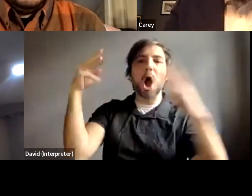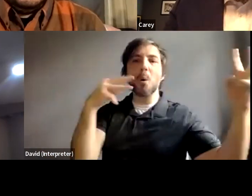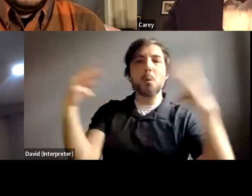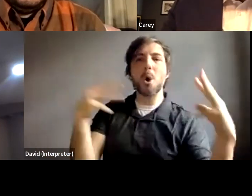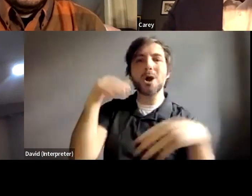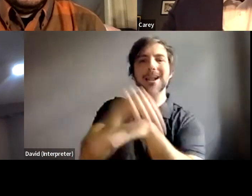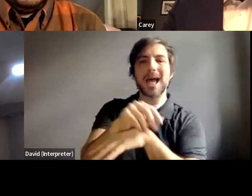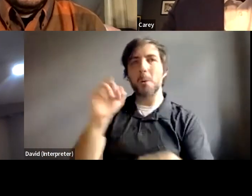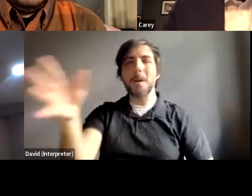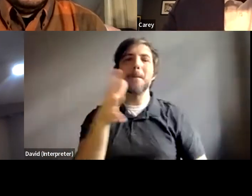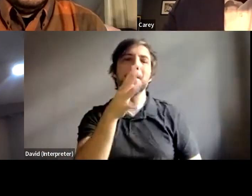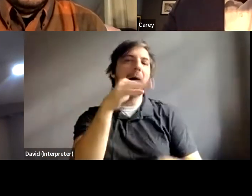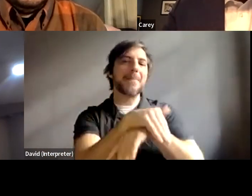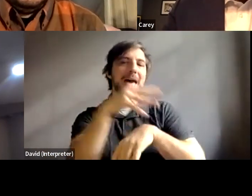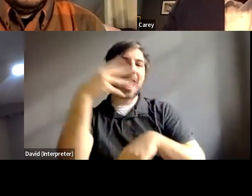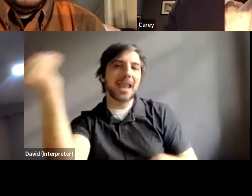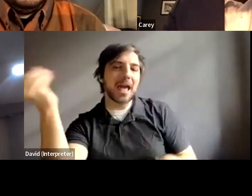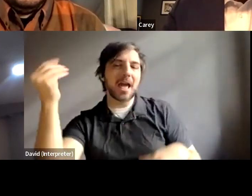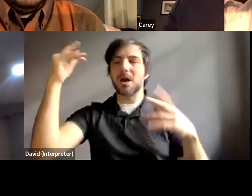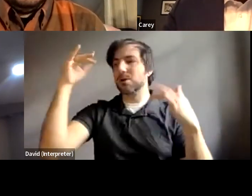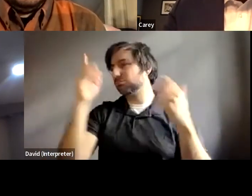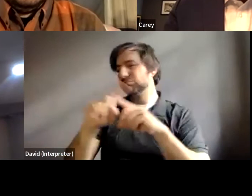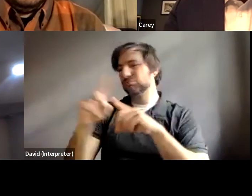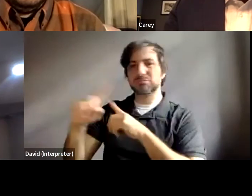where you buy a special ticket, swag item, so on and